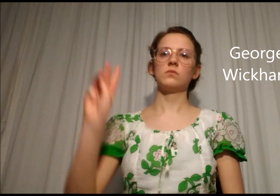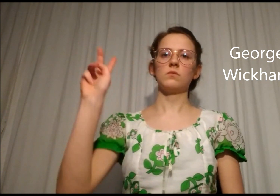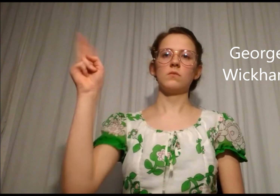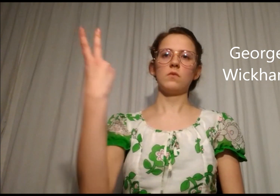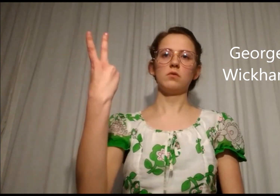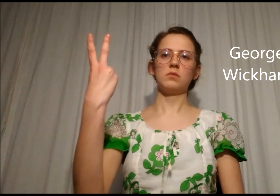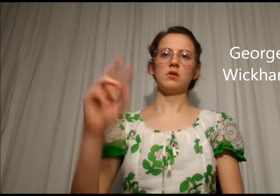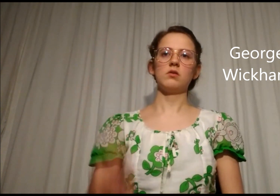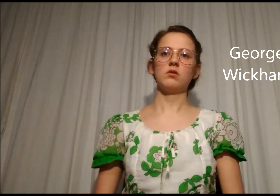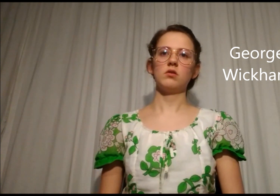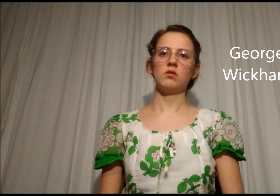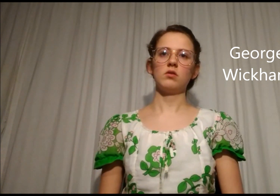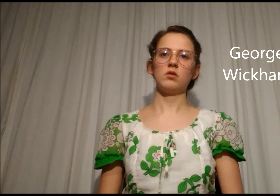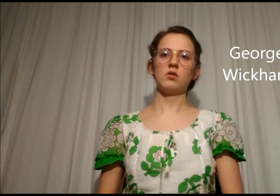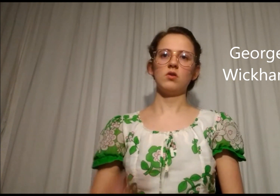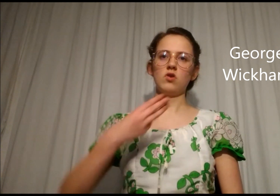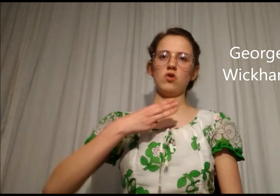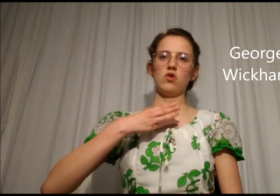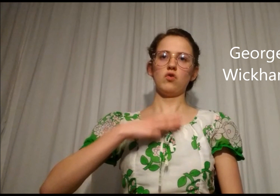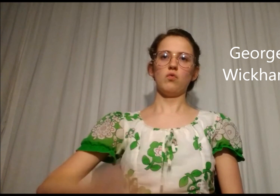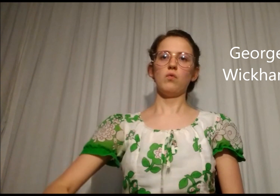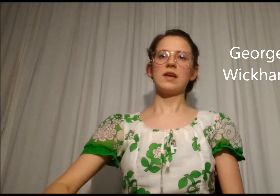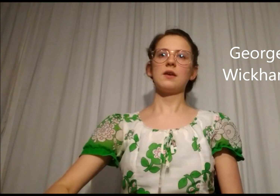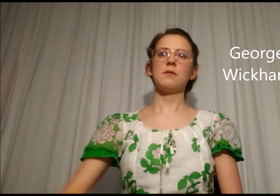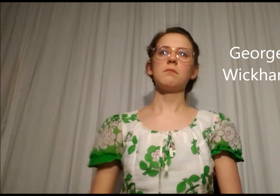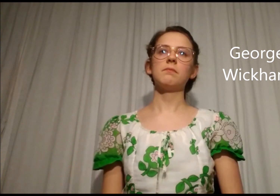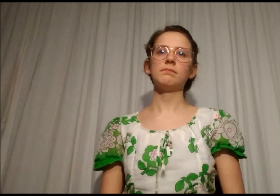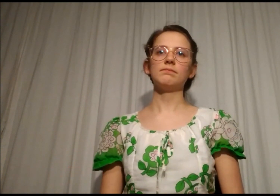Again, Wickham